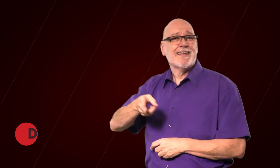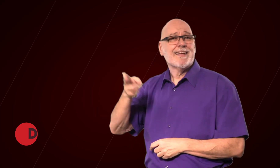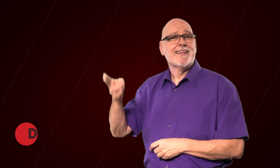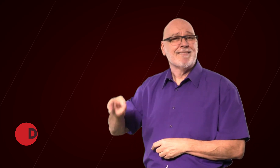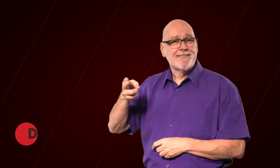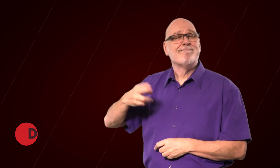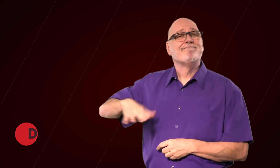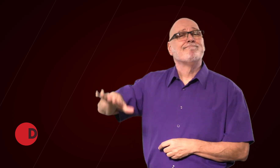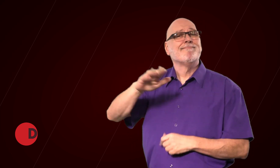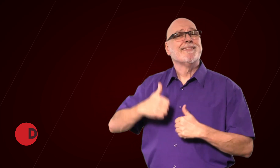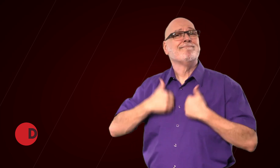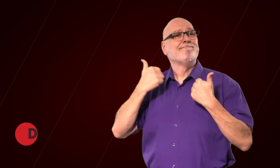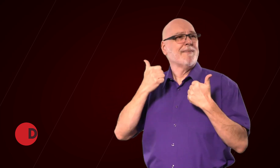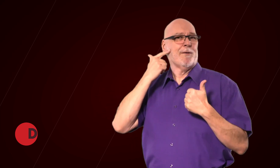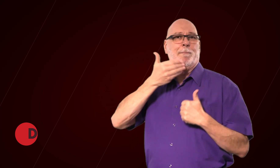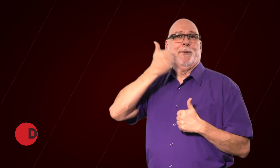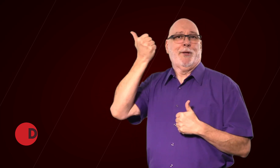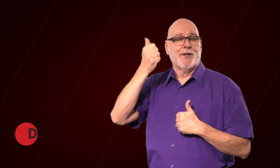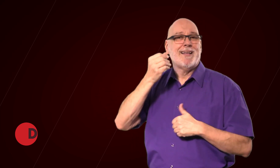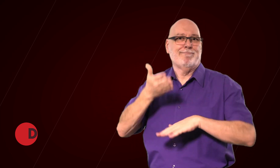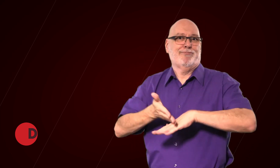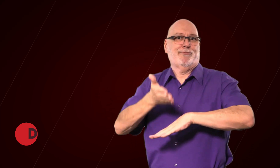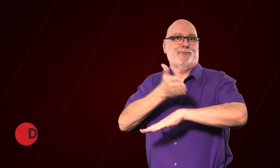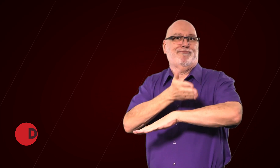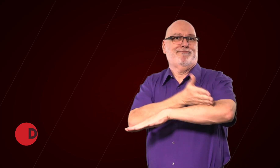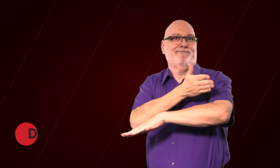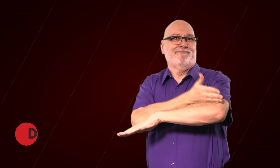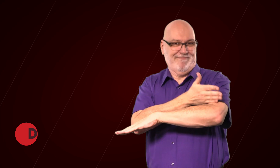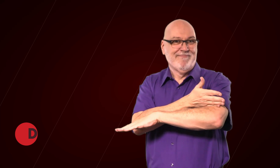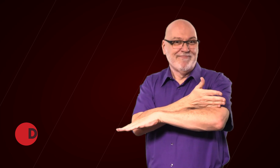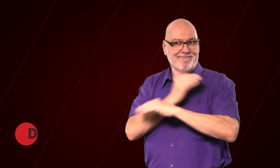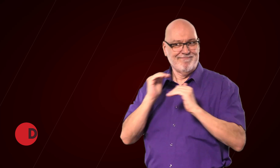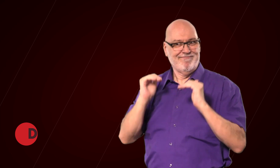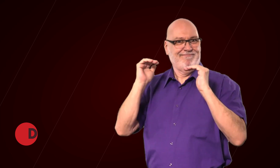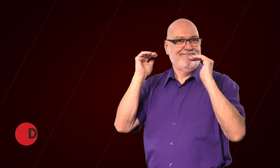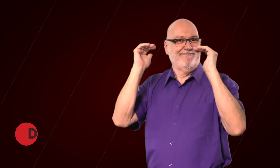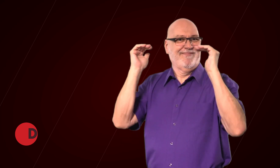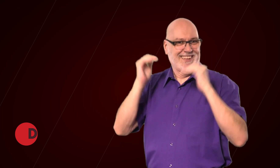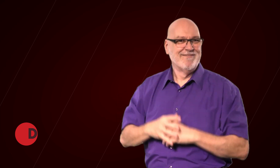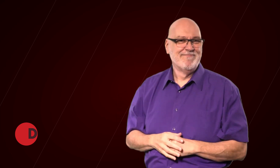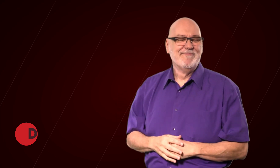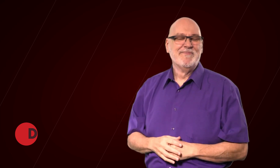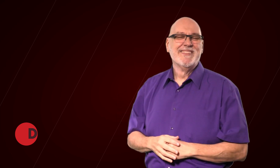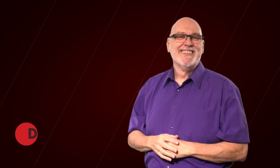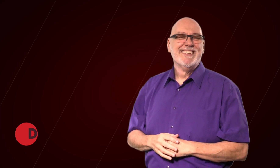and hard-of-hearing people's lives for the better.